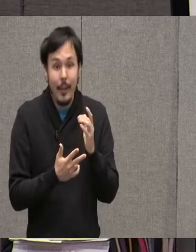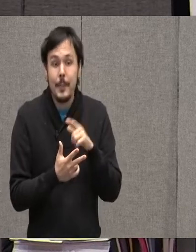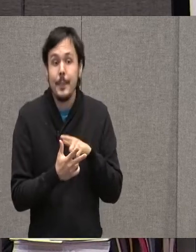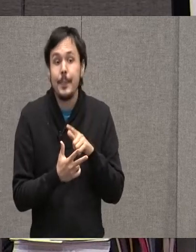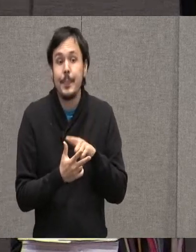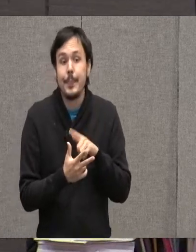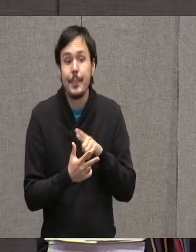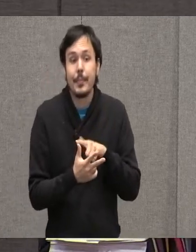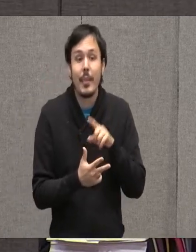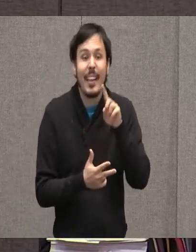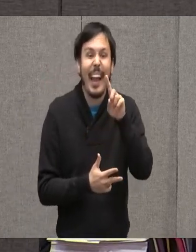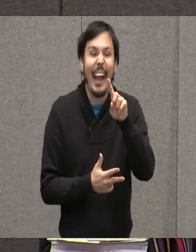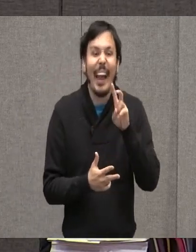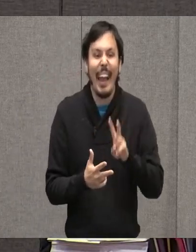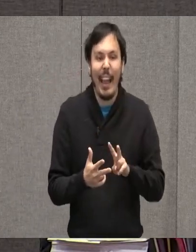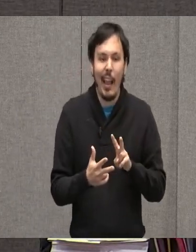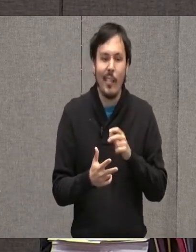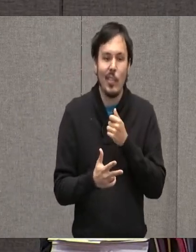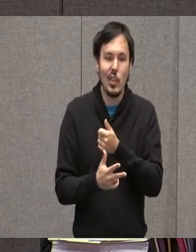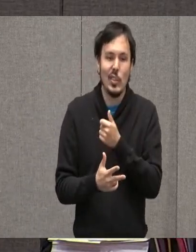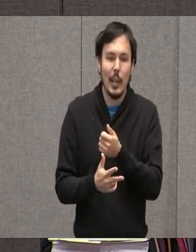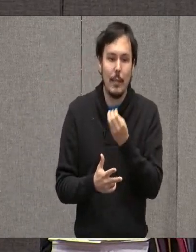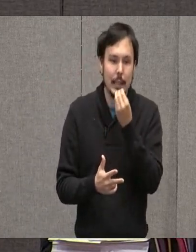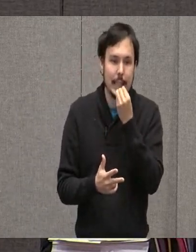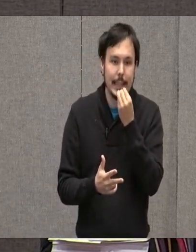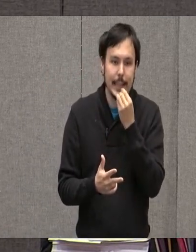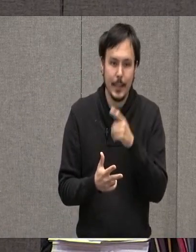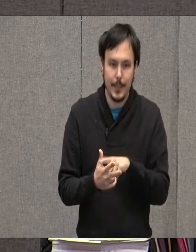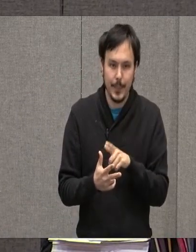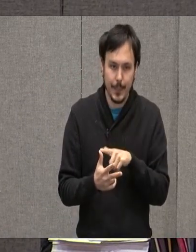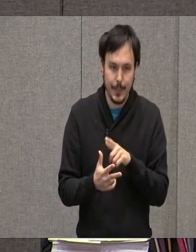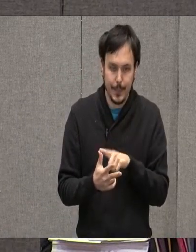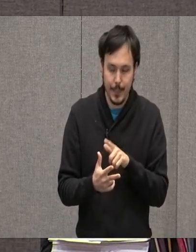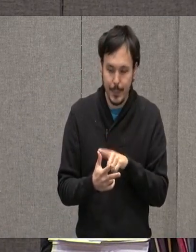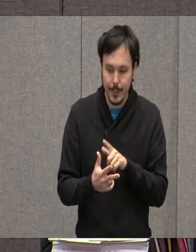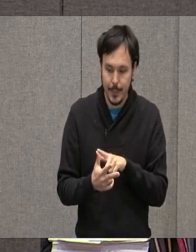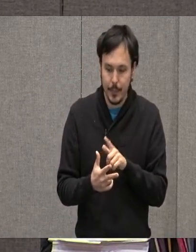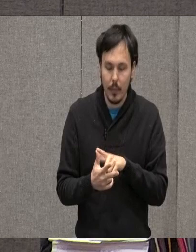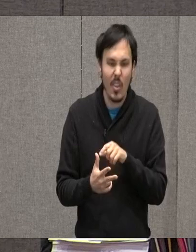we know that one. What else do we have?